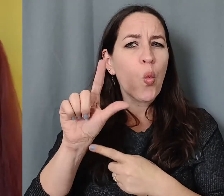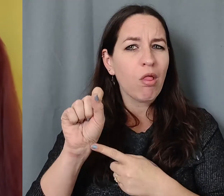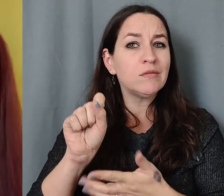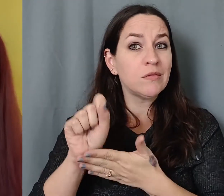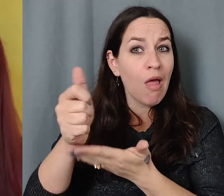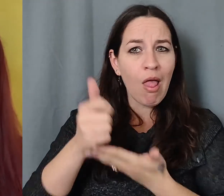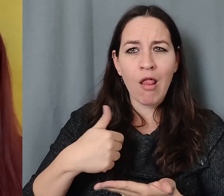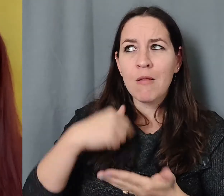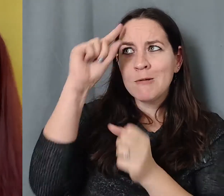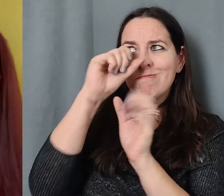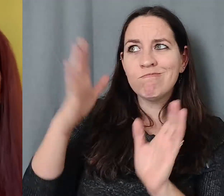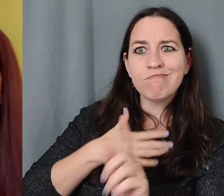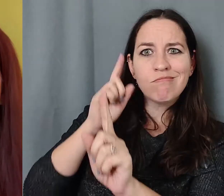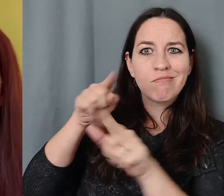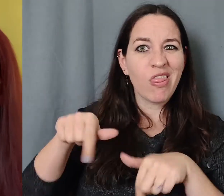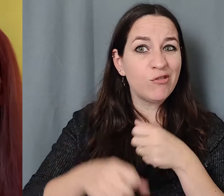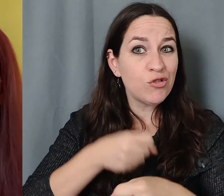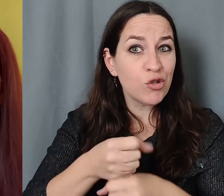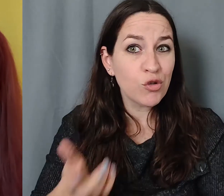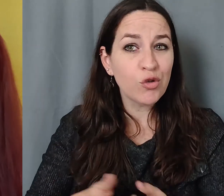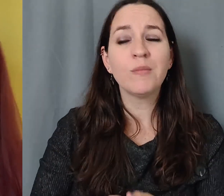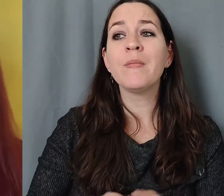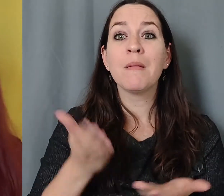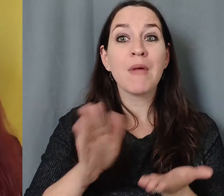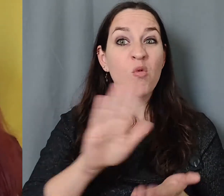the coming year or the ways you may want to adjust your life to accommodate your